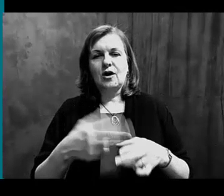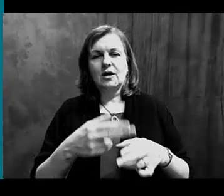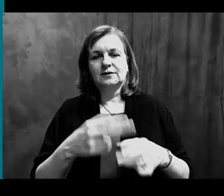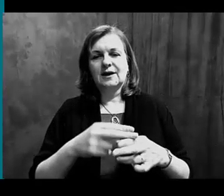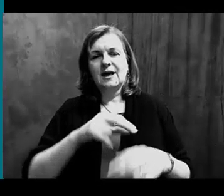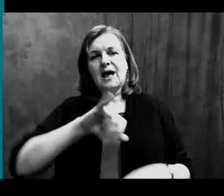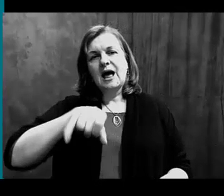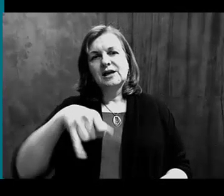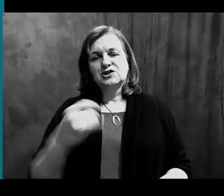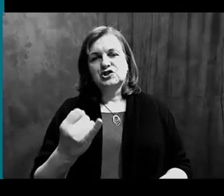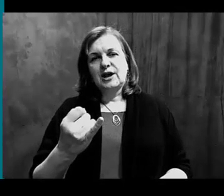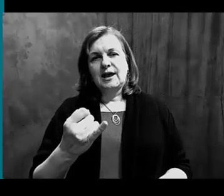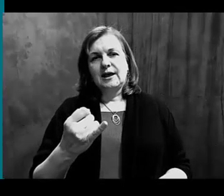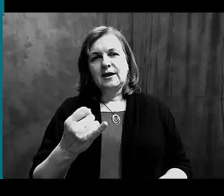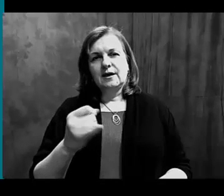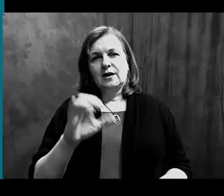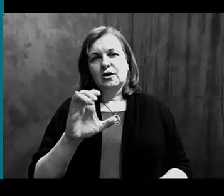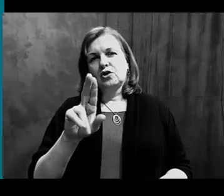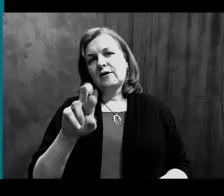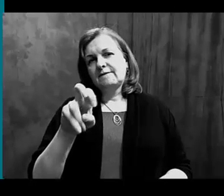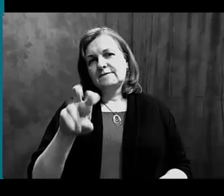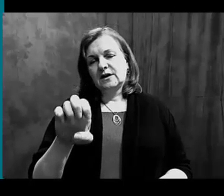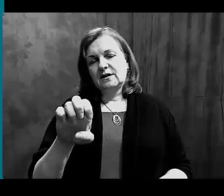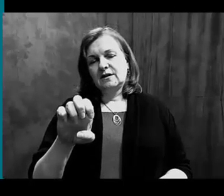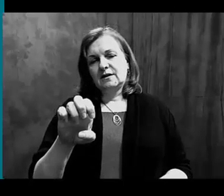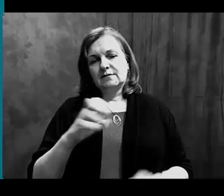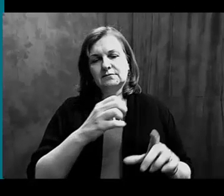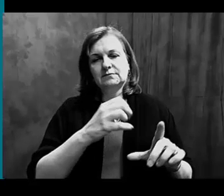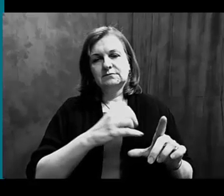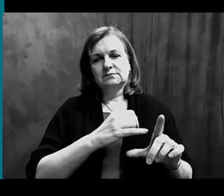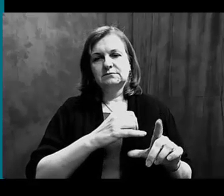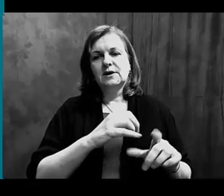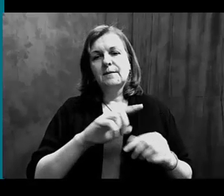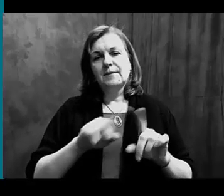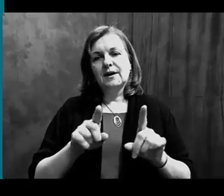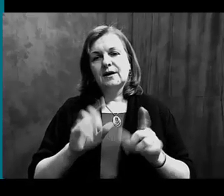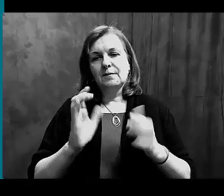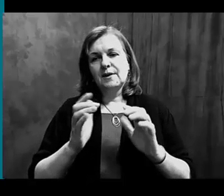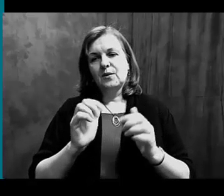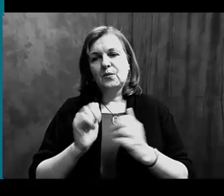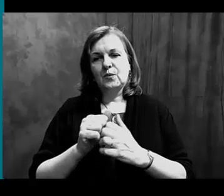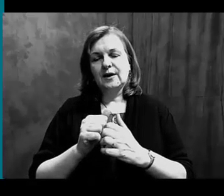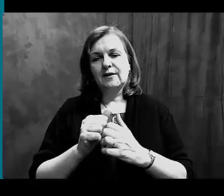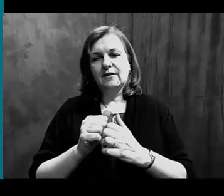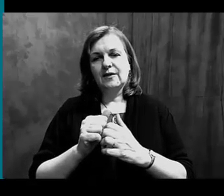so this is something we refer to later as a J- curve as opposed to the fur seals